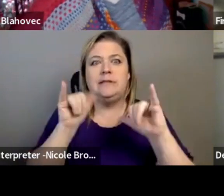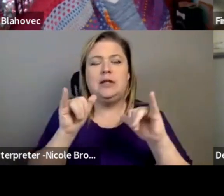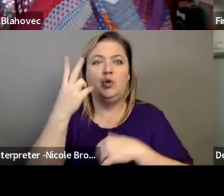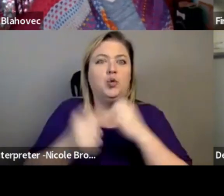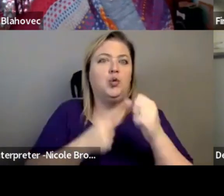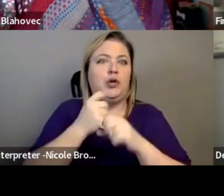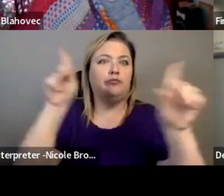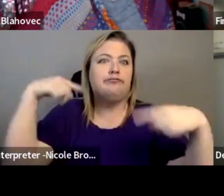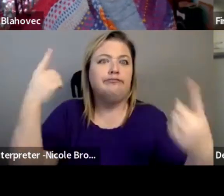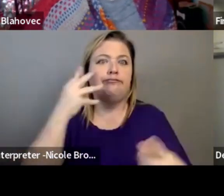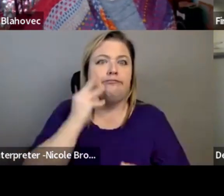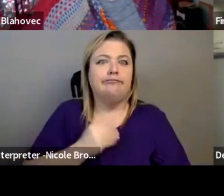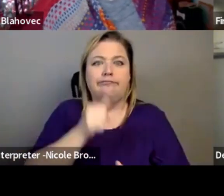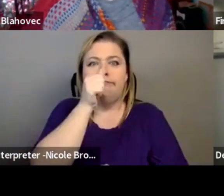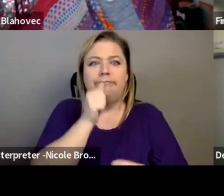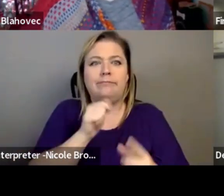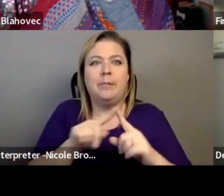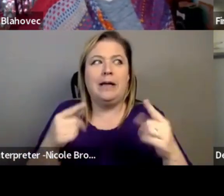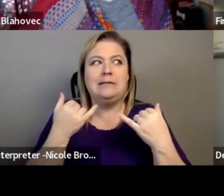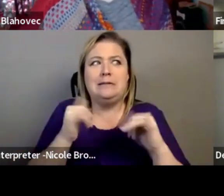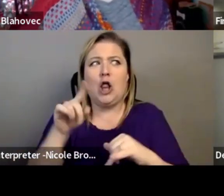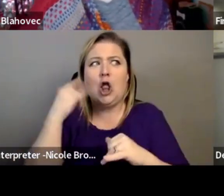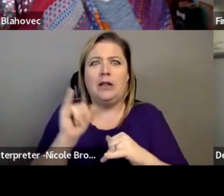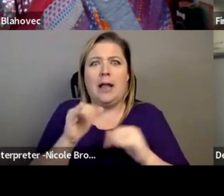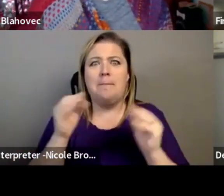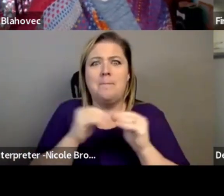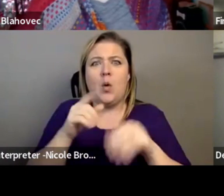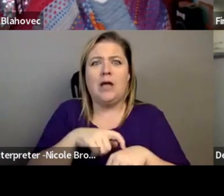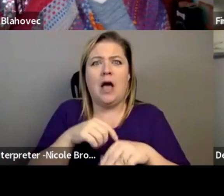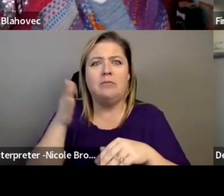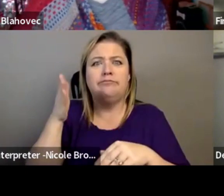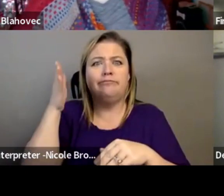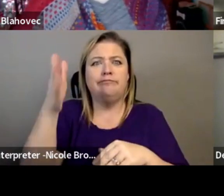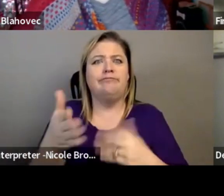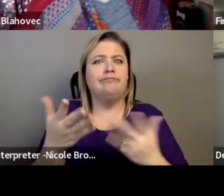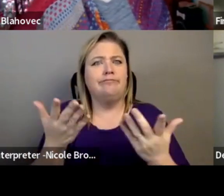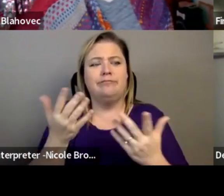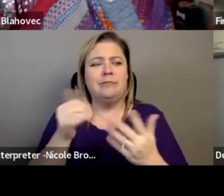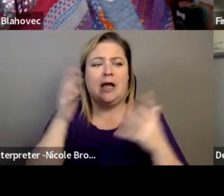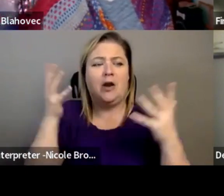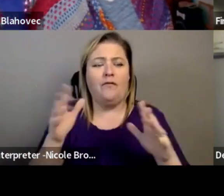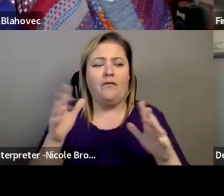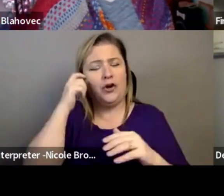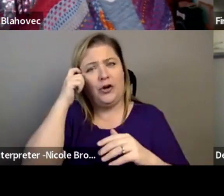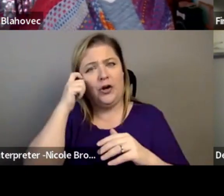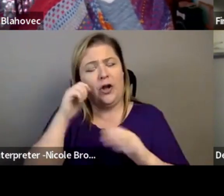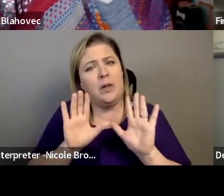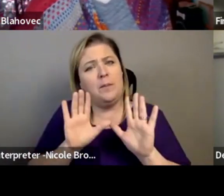also, it looks like we're going to be going through this for years more and the push to rush back to the way things were is